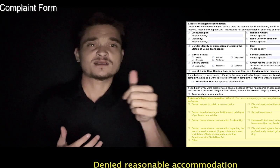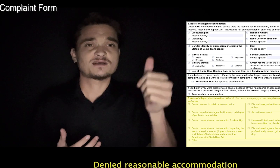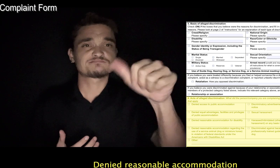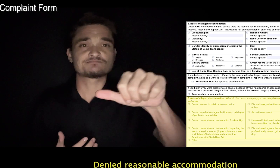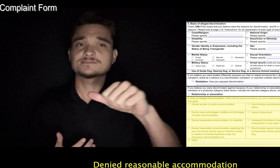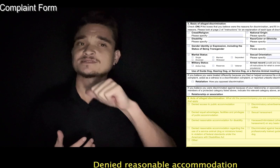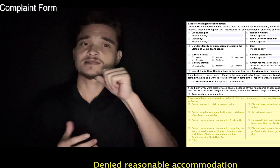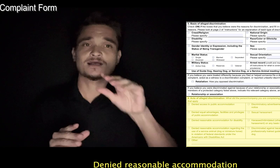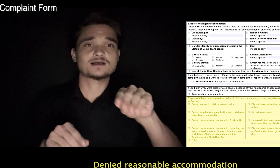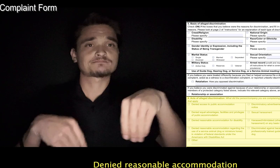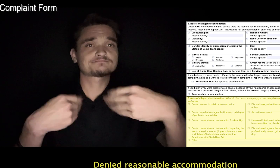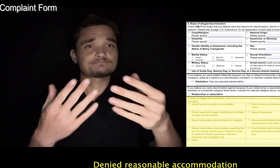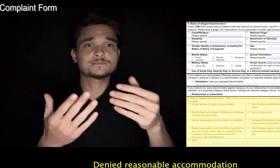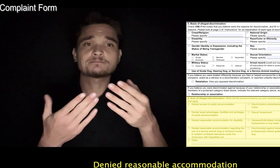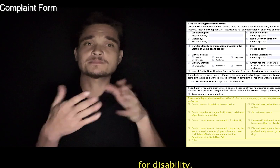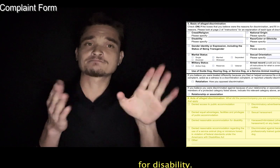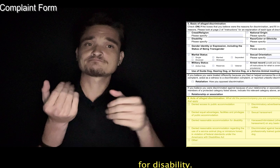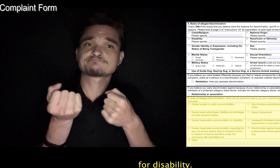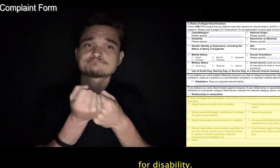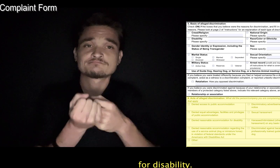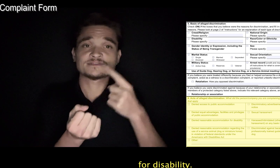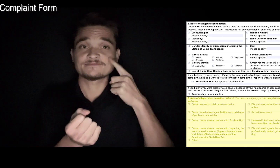Denied reasonable accommodation for disability.